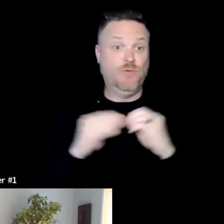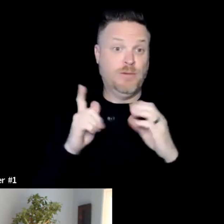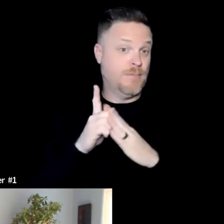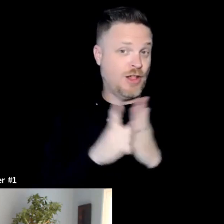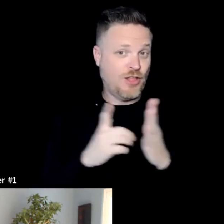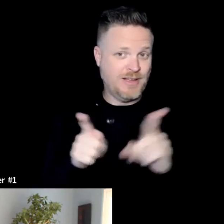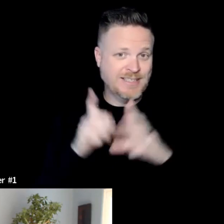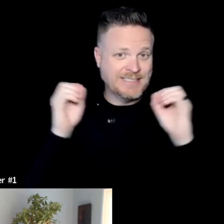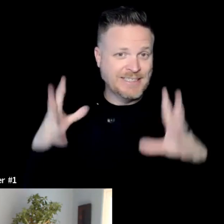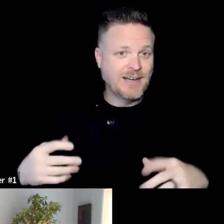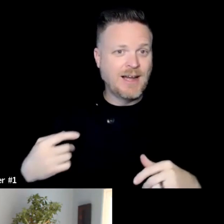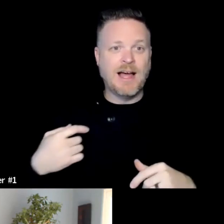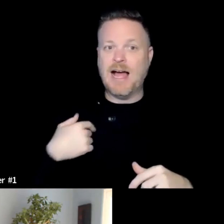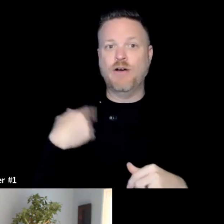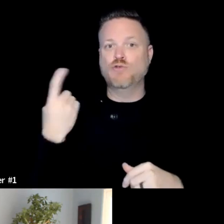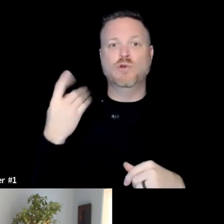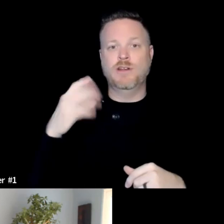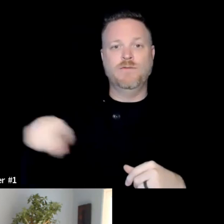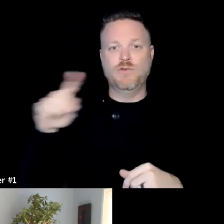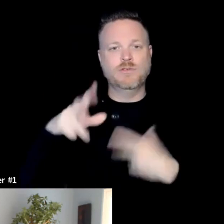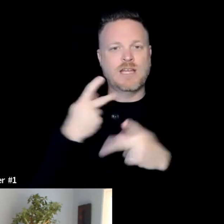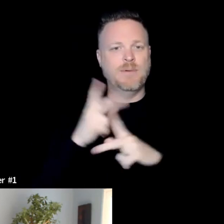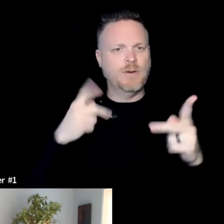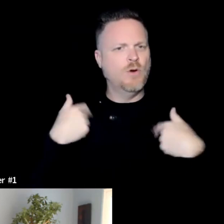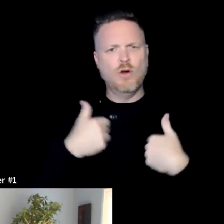I was one of those people. Man, we have a lot of laws we need to follow.